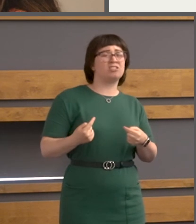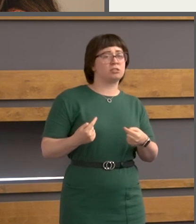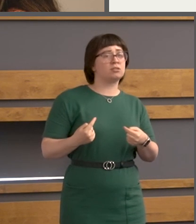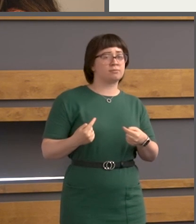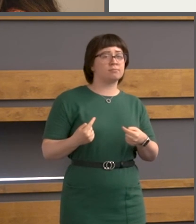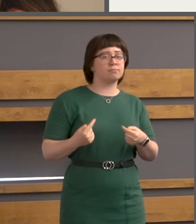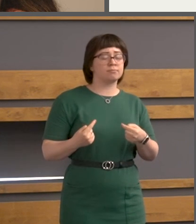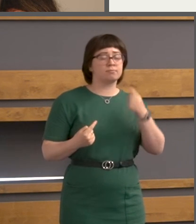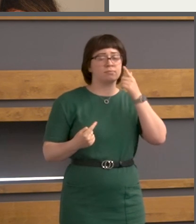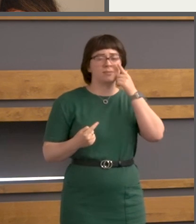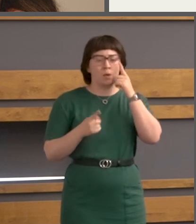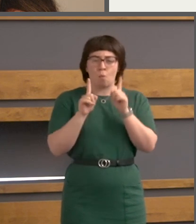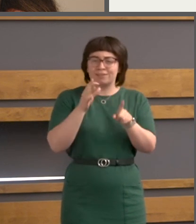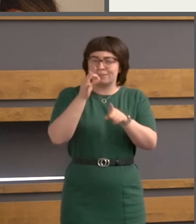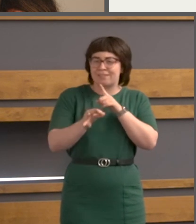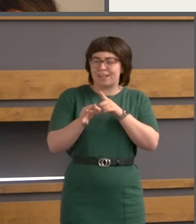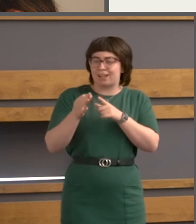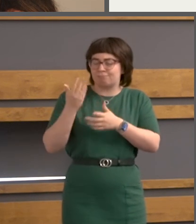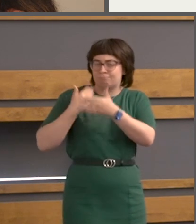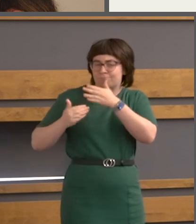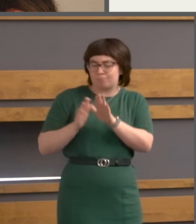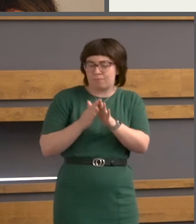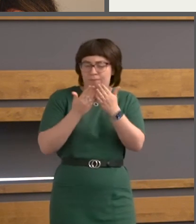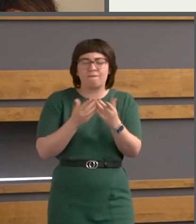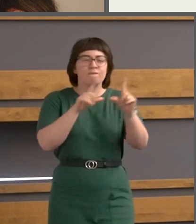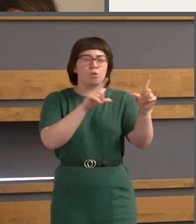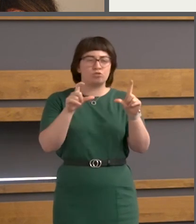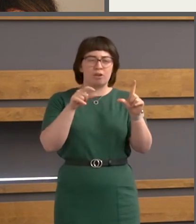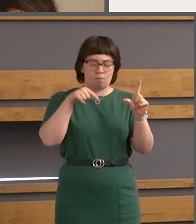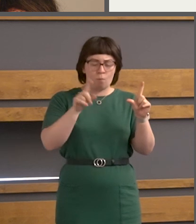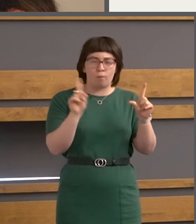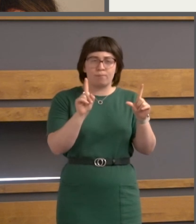And there's one particular archival photograph where there's just one woman